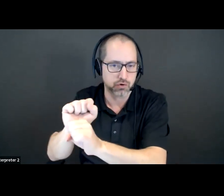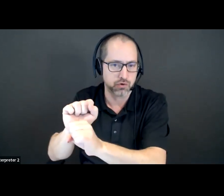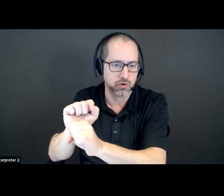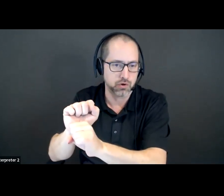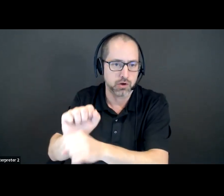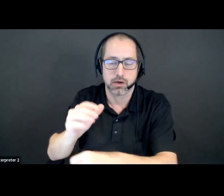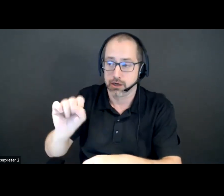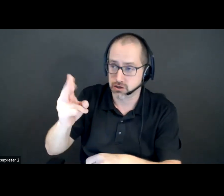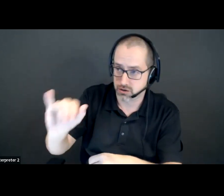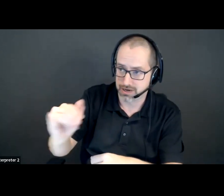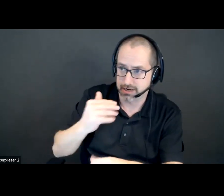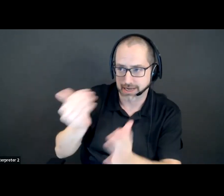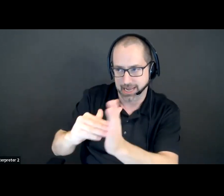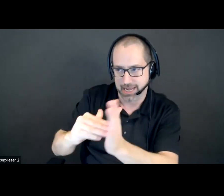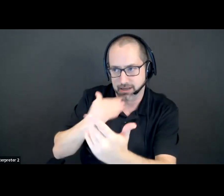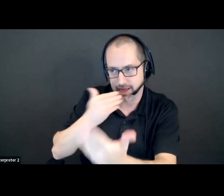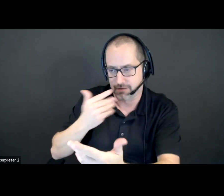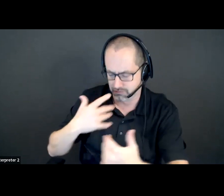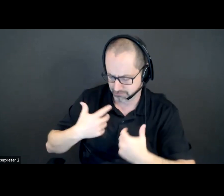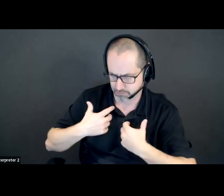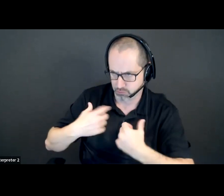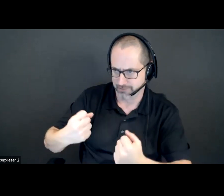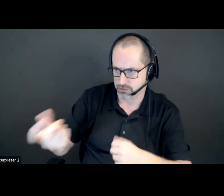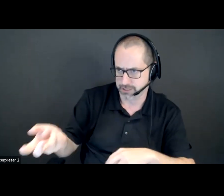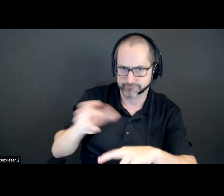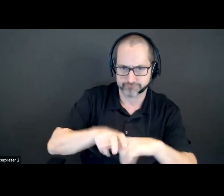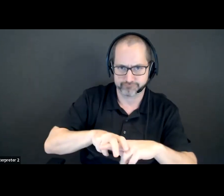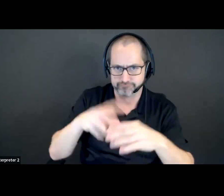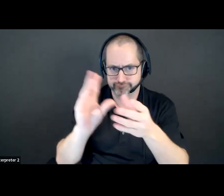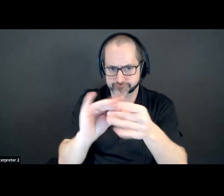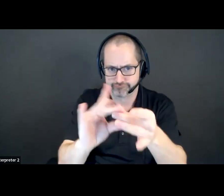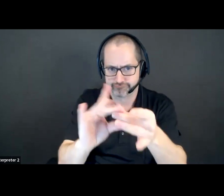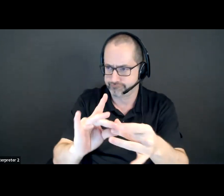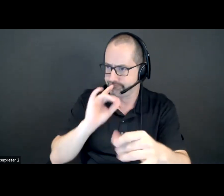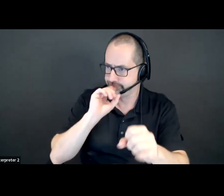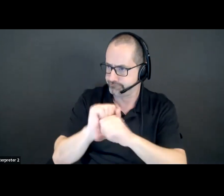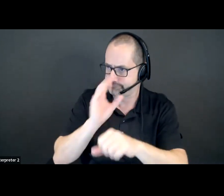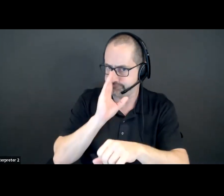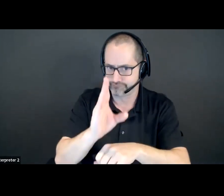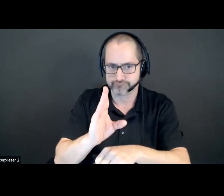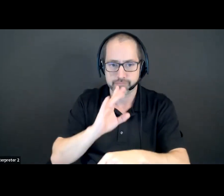Shari for your bravery and for your tenacity this is a very challenging experience that